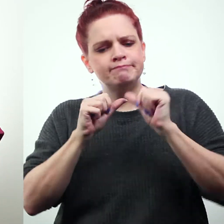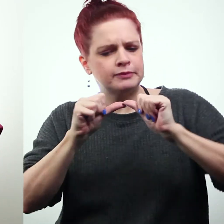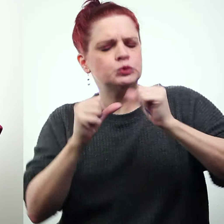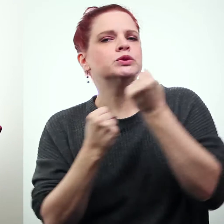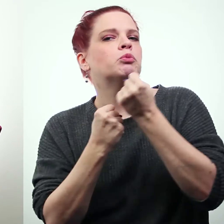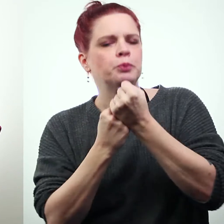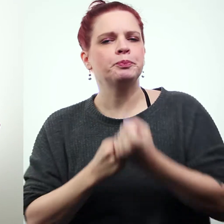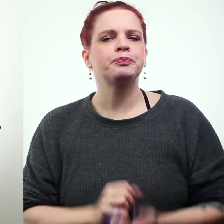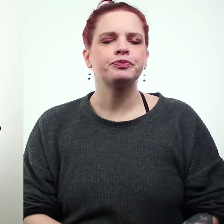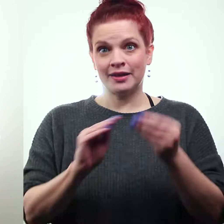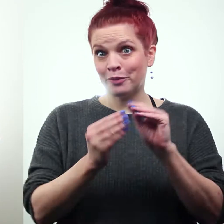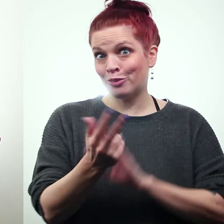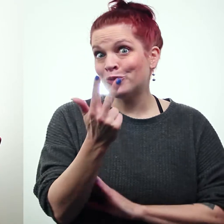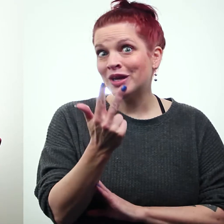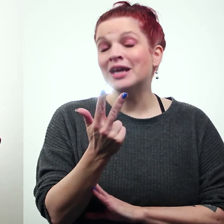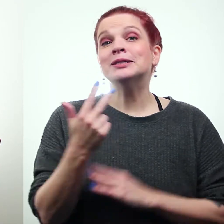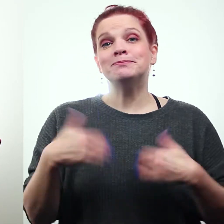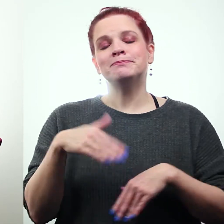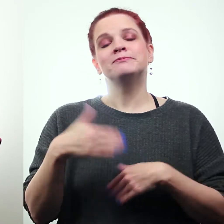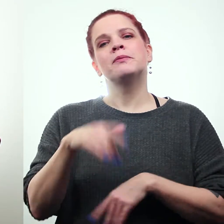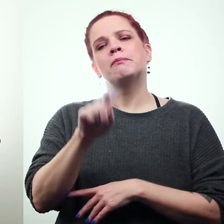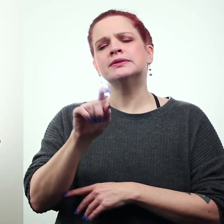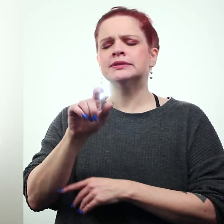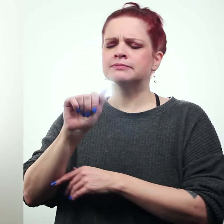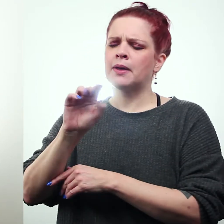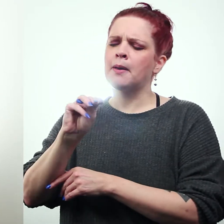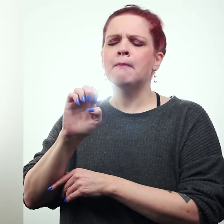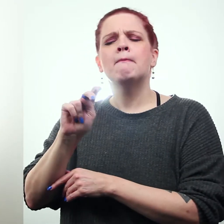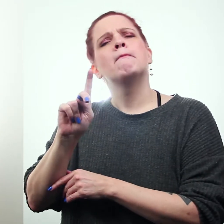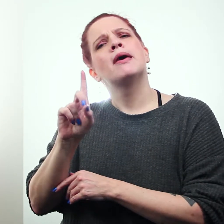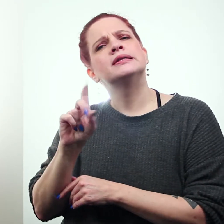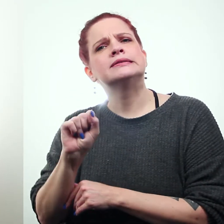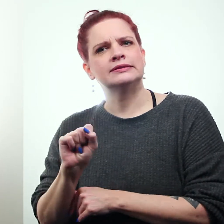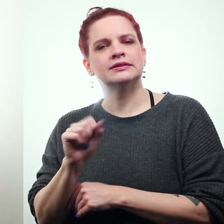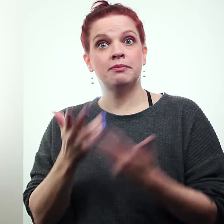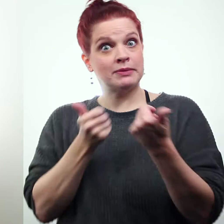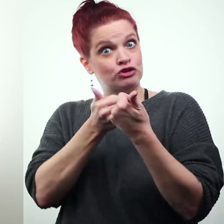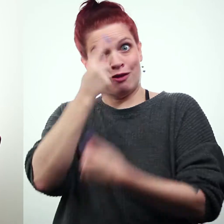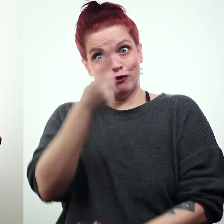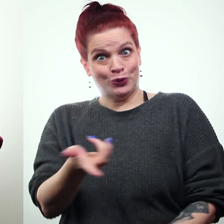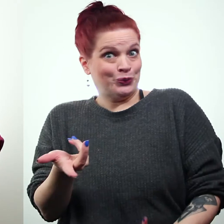supportive person. Alright, tip number three is about making amends. And this is something that might be challenging for